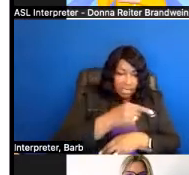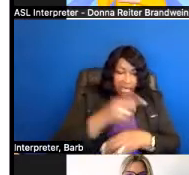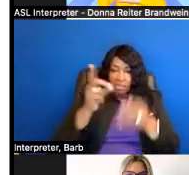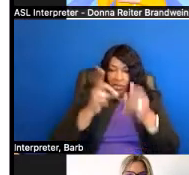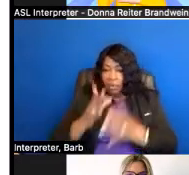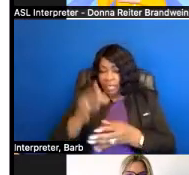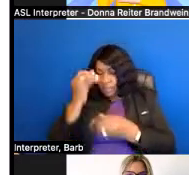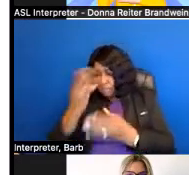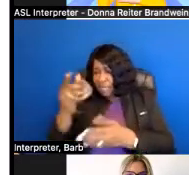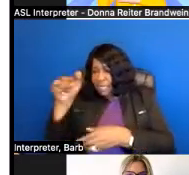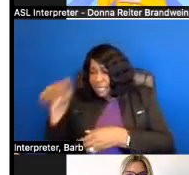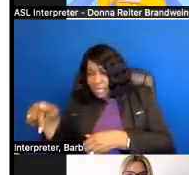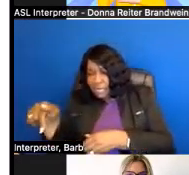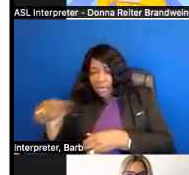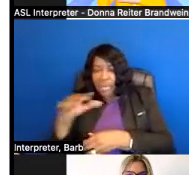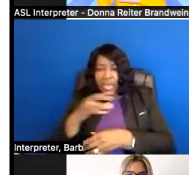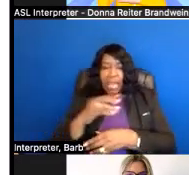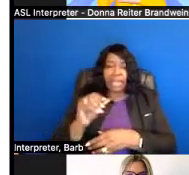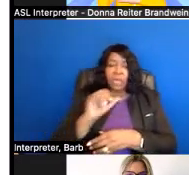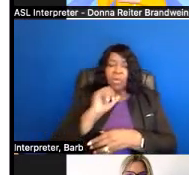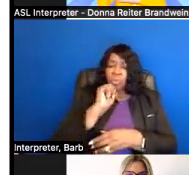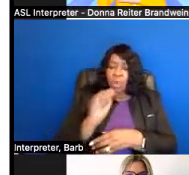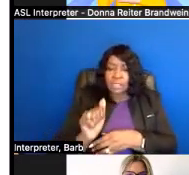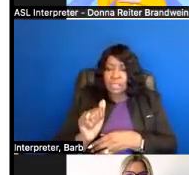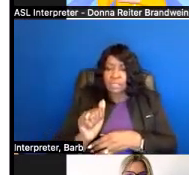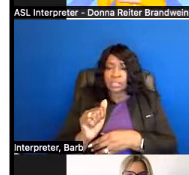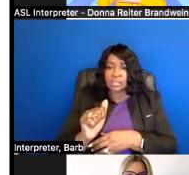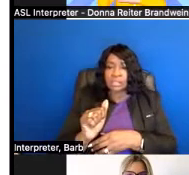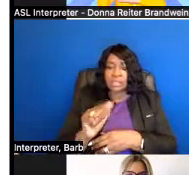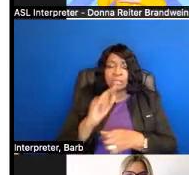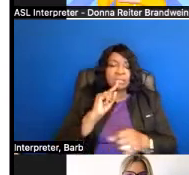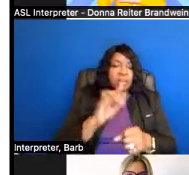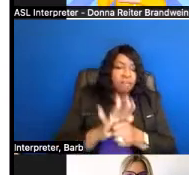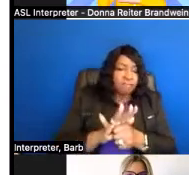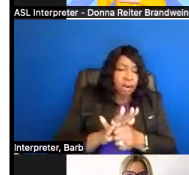And it wasn't at all to confirm or deny.